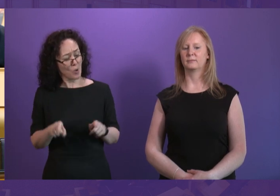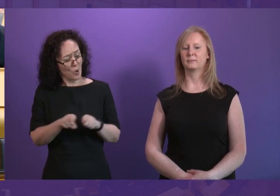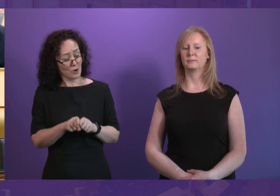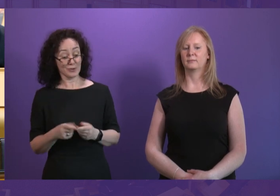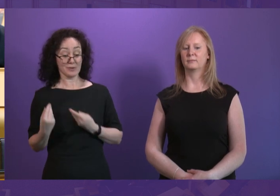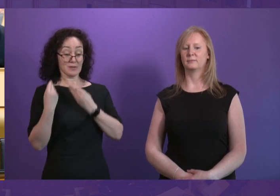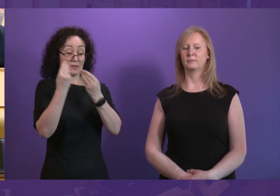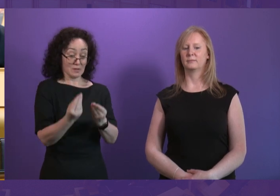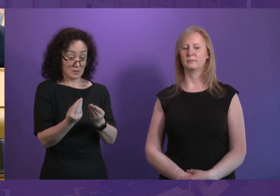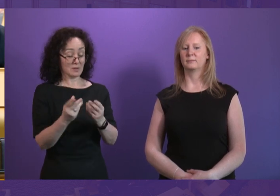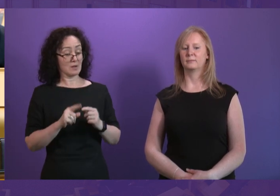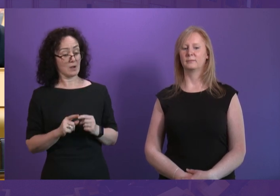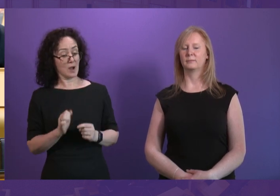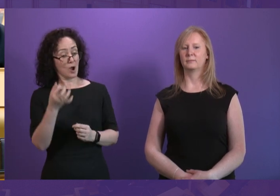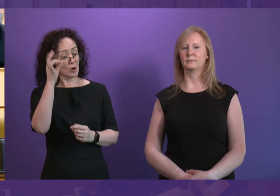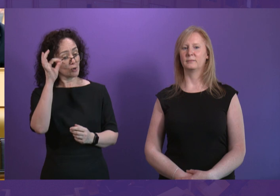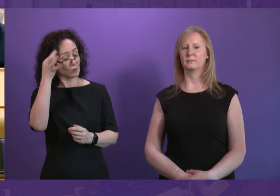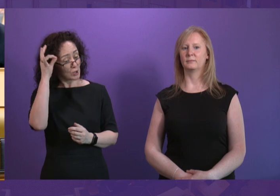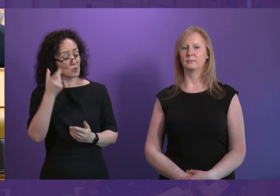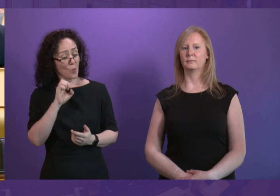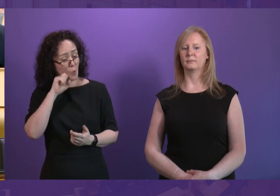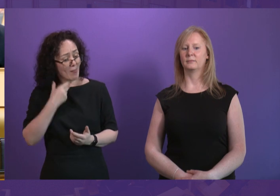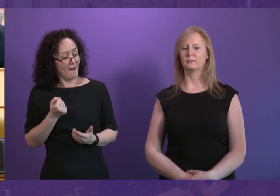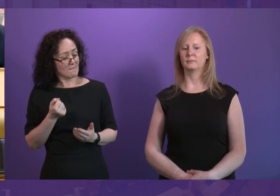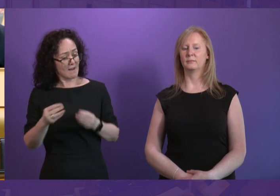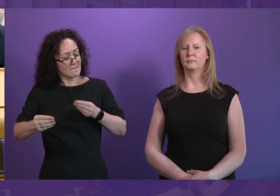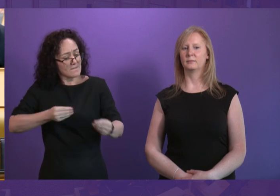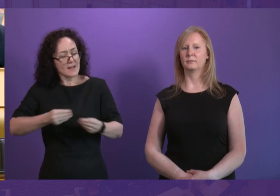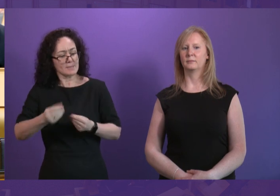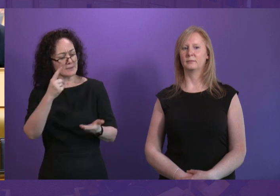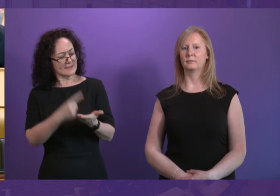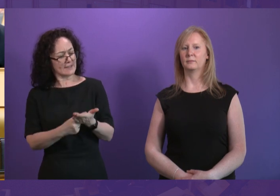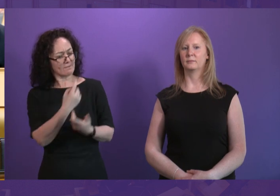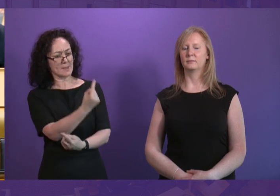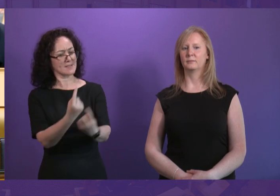to raise revenue. That is a good thing. It is incumbent on Richard Leonard, given that